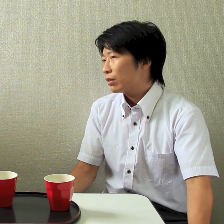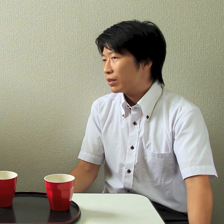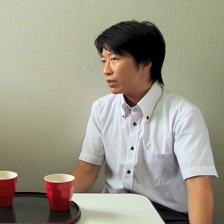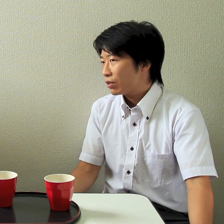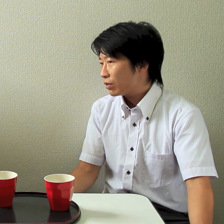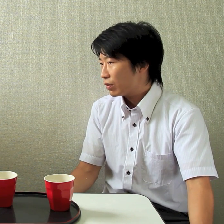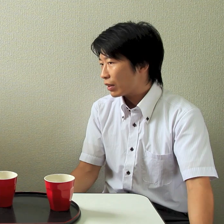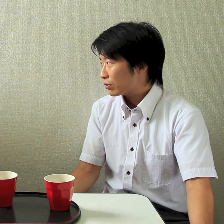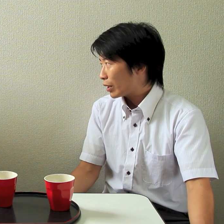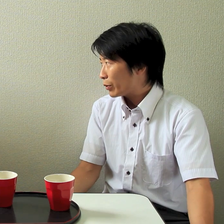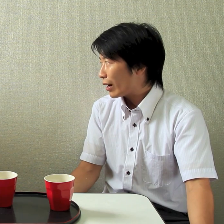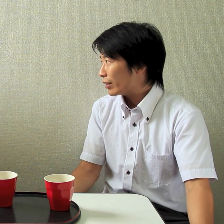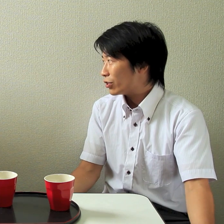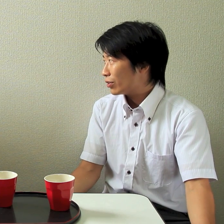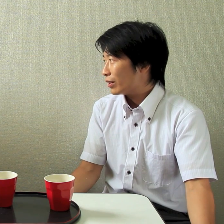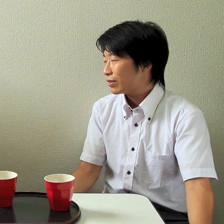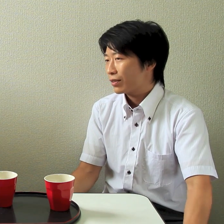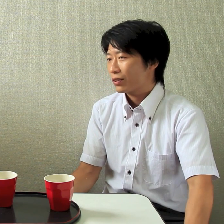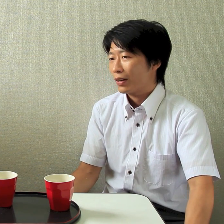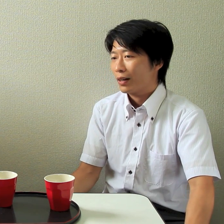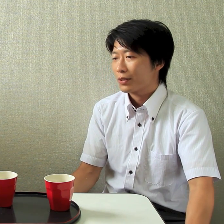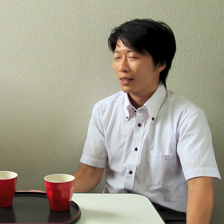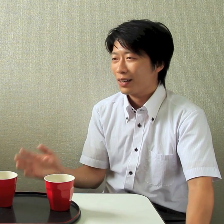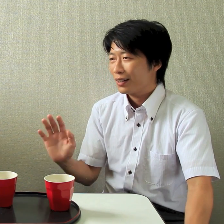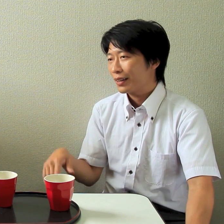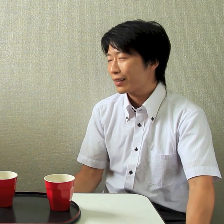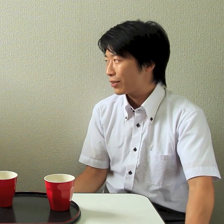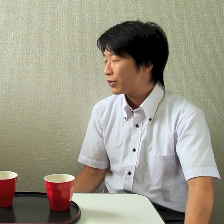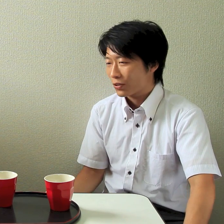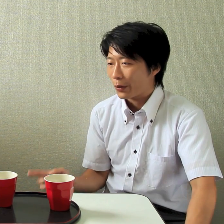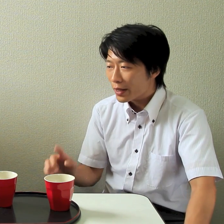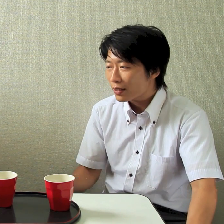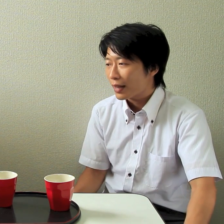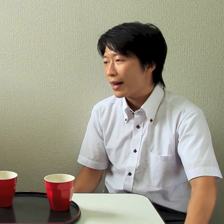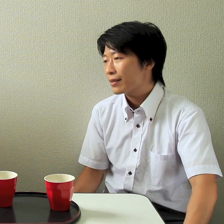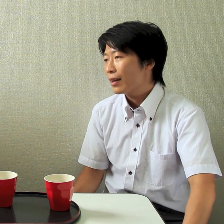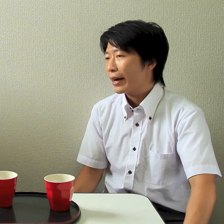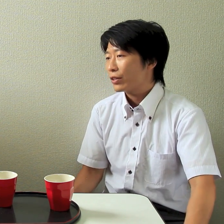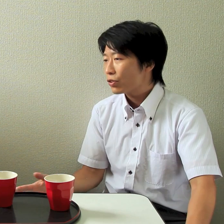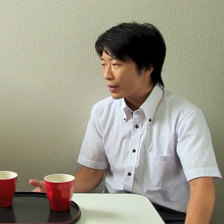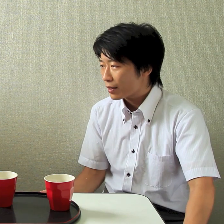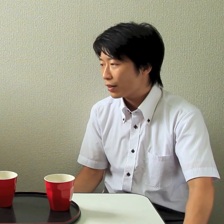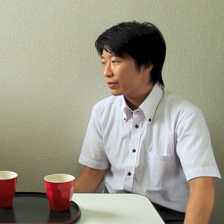"This is right your alley. You should take the class." I was like, "Ah, I guess so." I went to the class